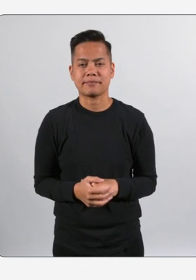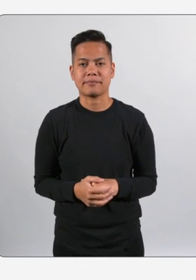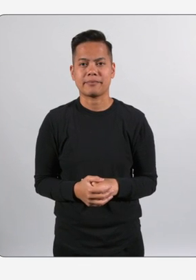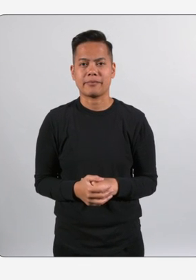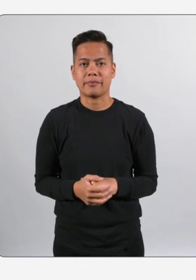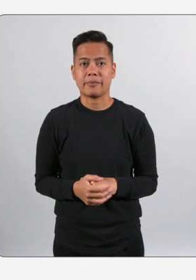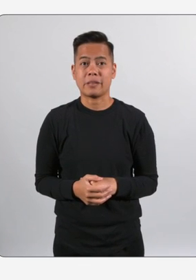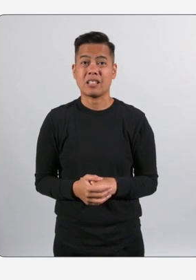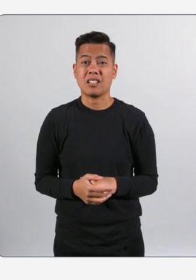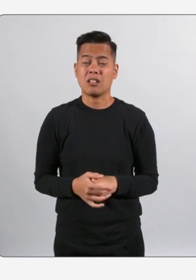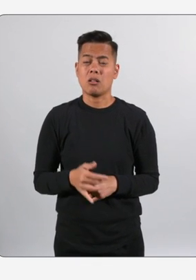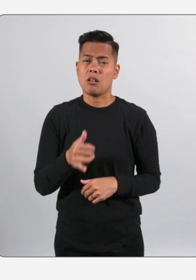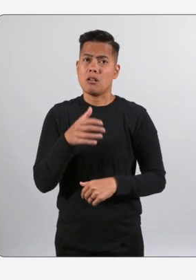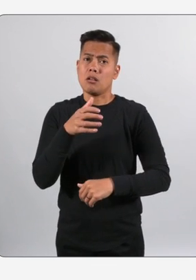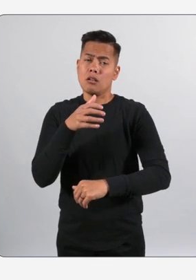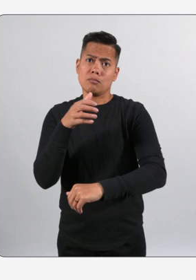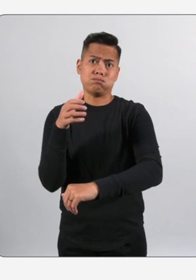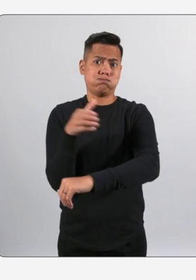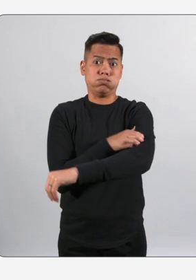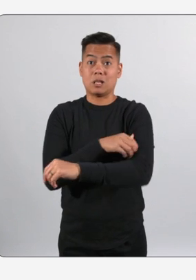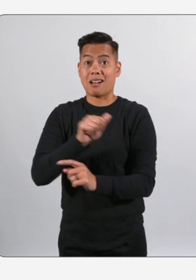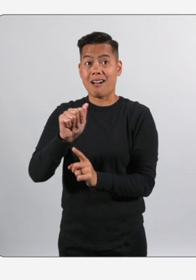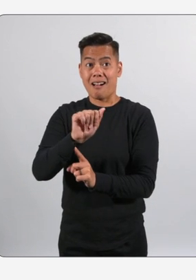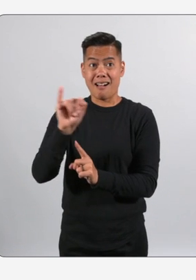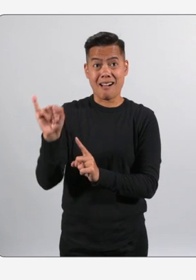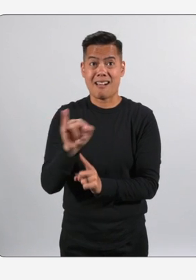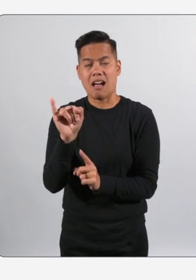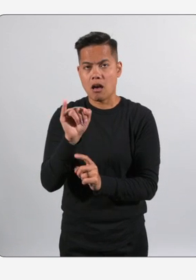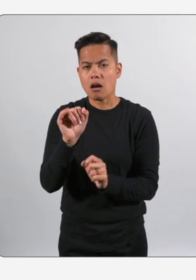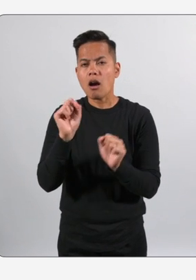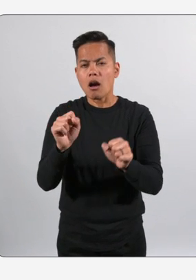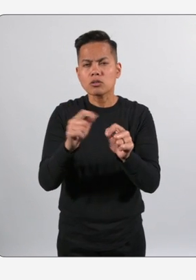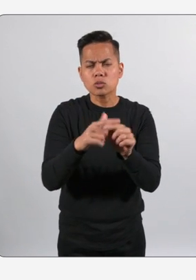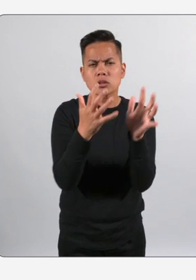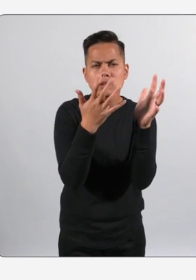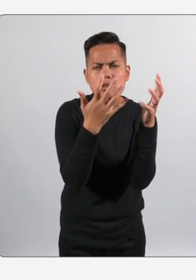One of the super powers of AI is its ability to organize and structure data from disparate sources.